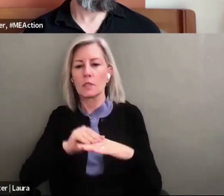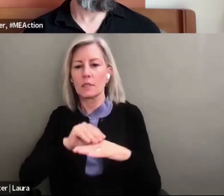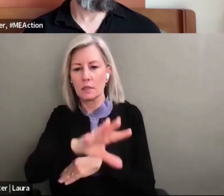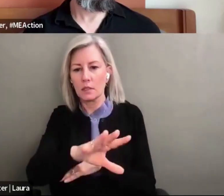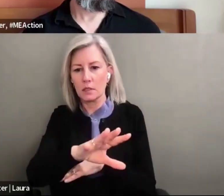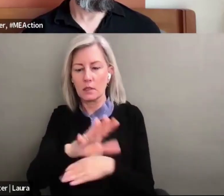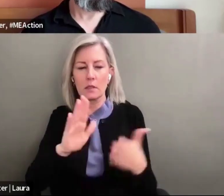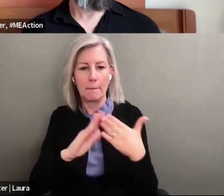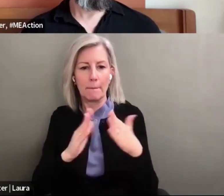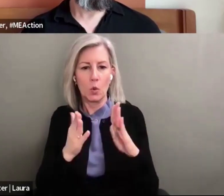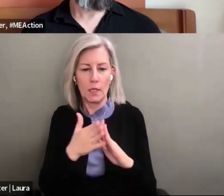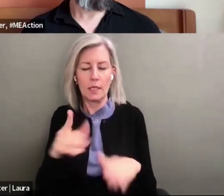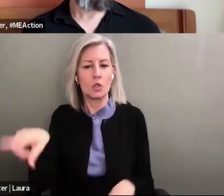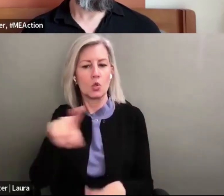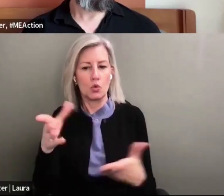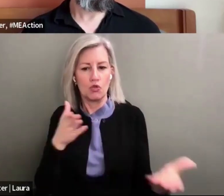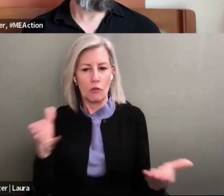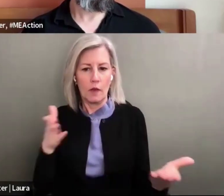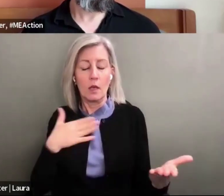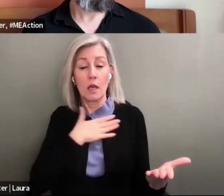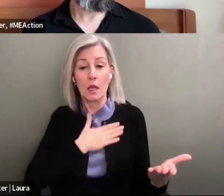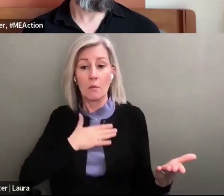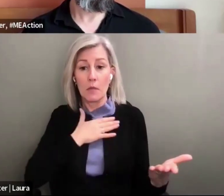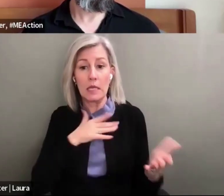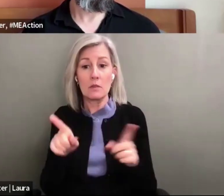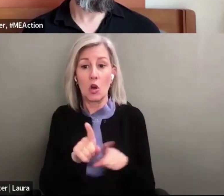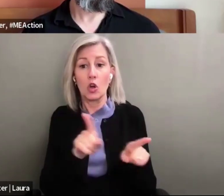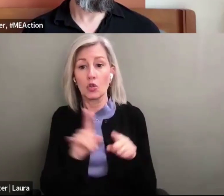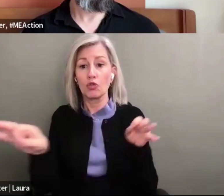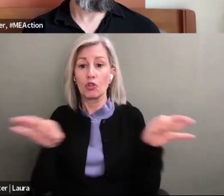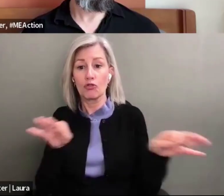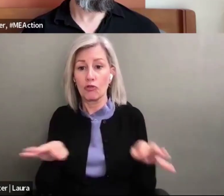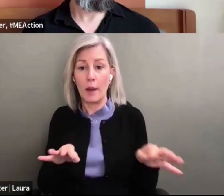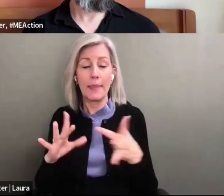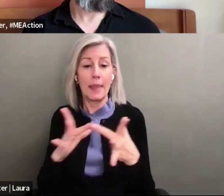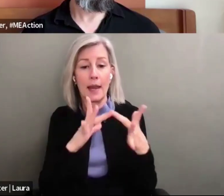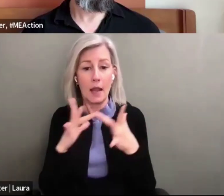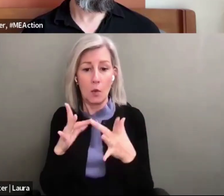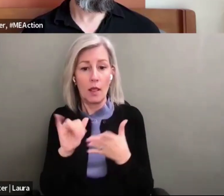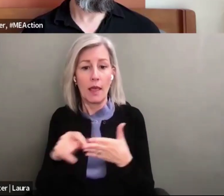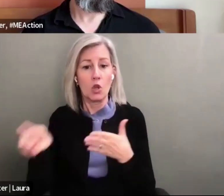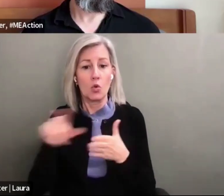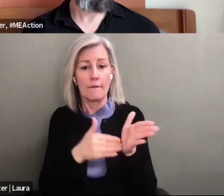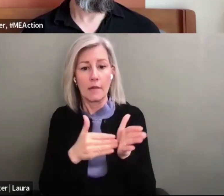are you anticipating will most affect communities you serve?